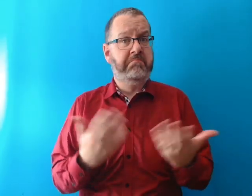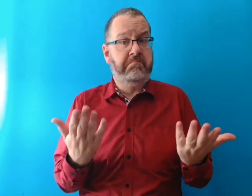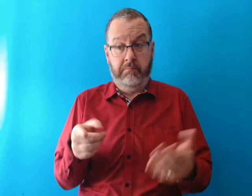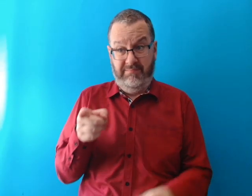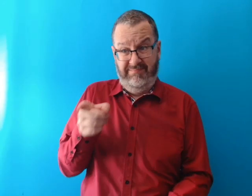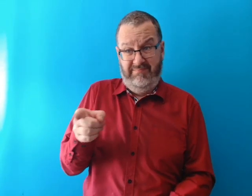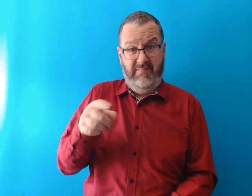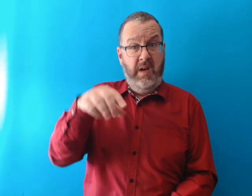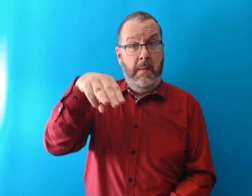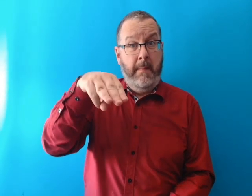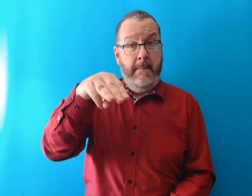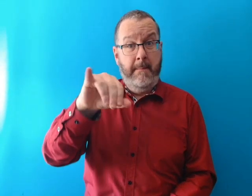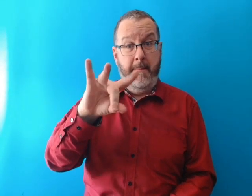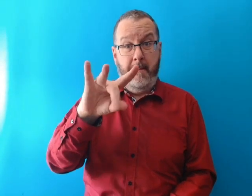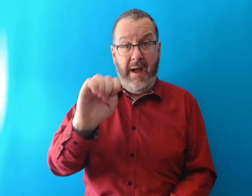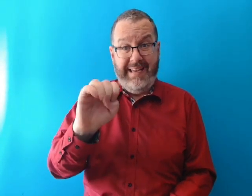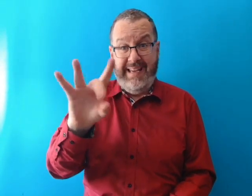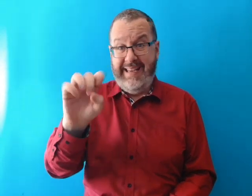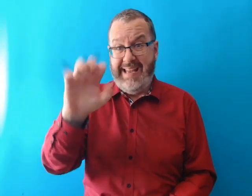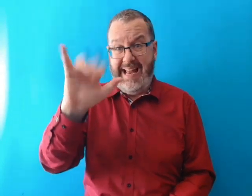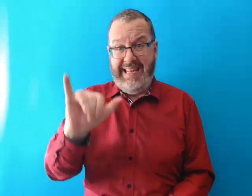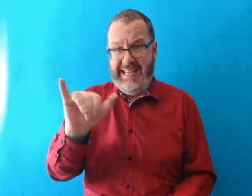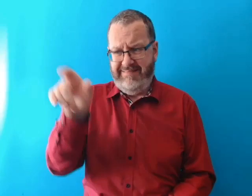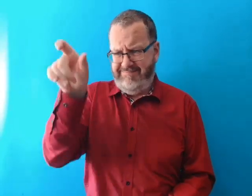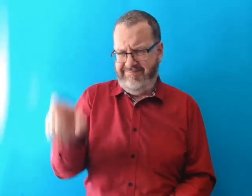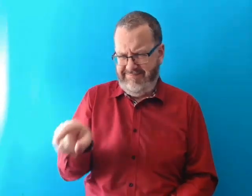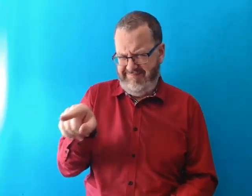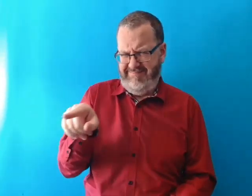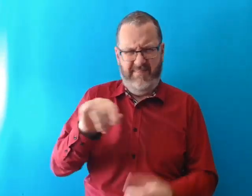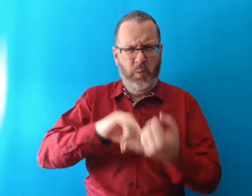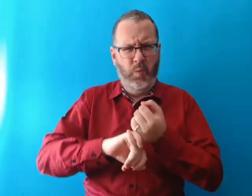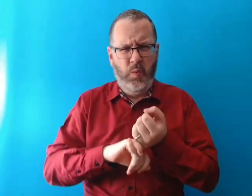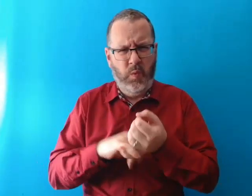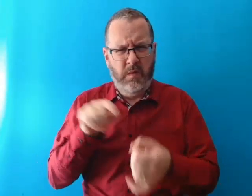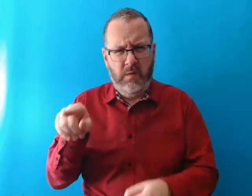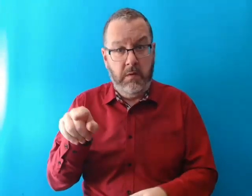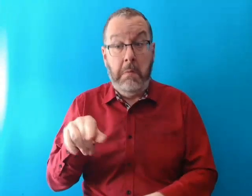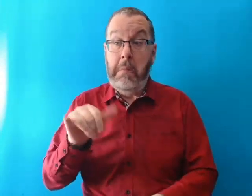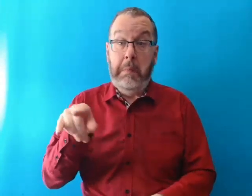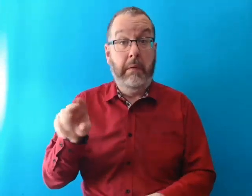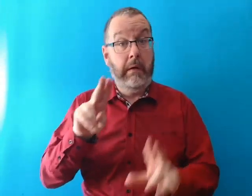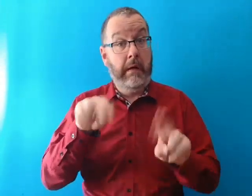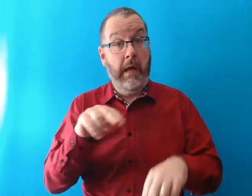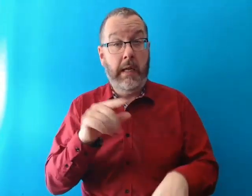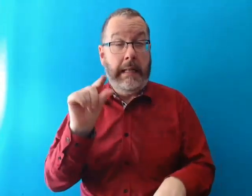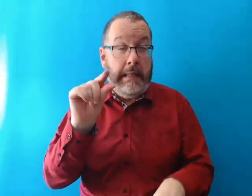So who was Mike Kelly? Maybe he was able to hear and speak